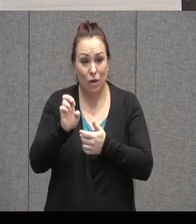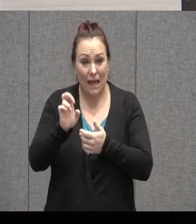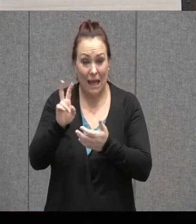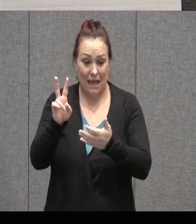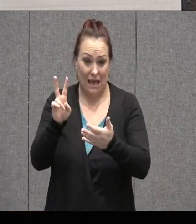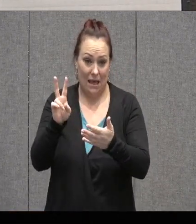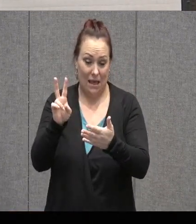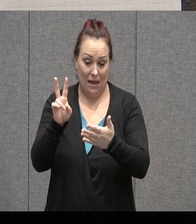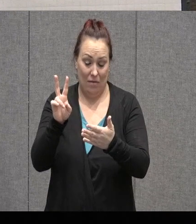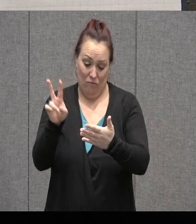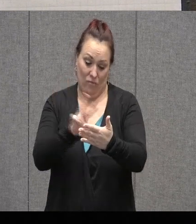Preview.